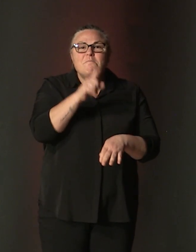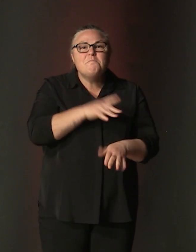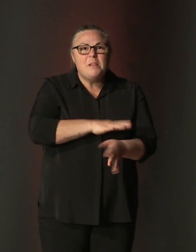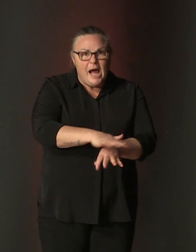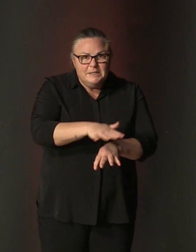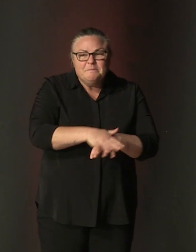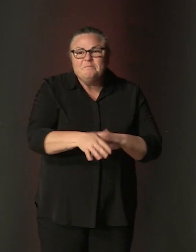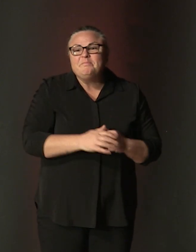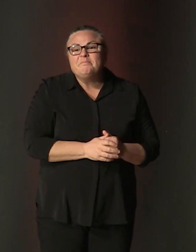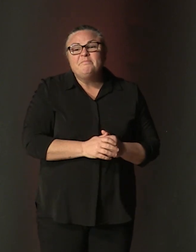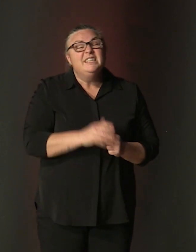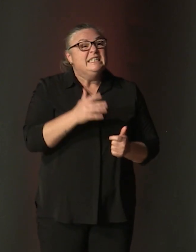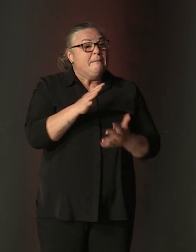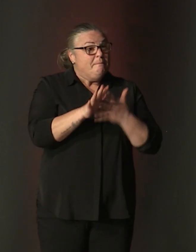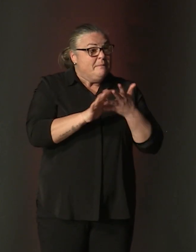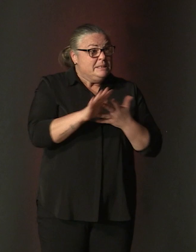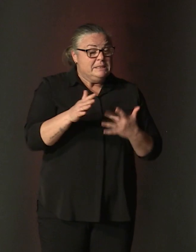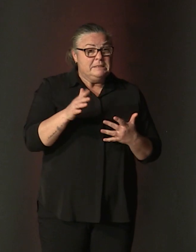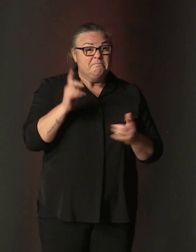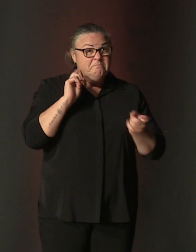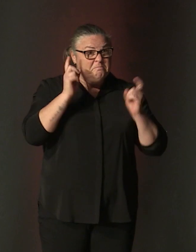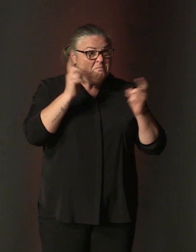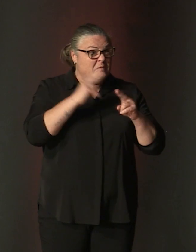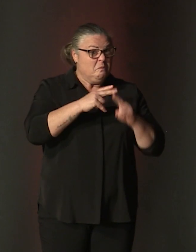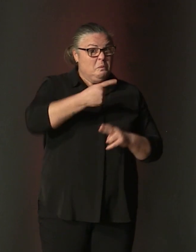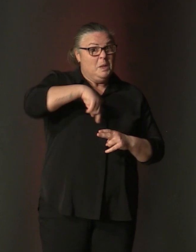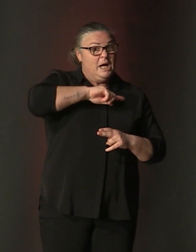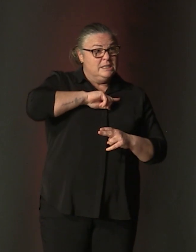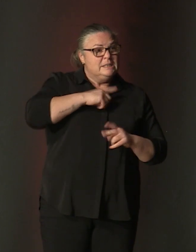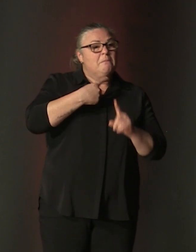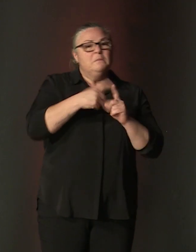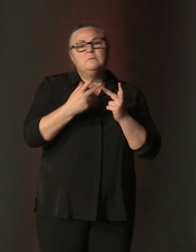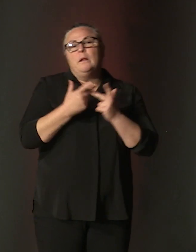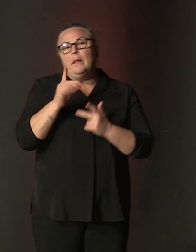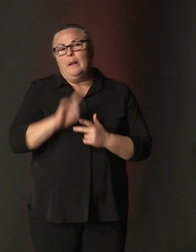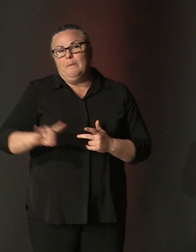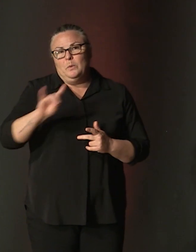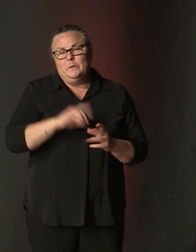they are actually ingesting a staggering 10 million pieces